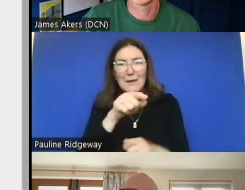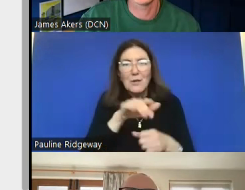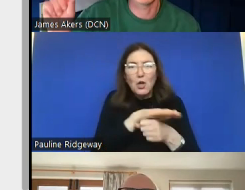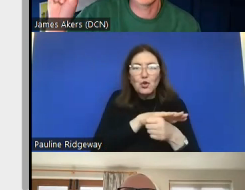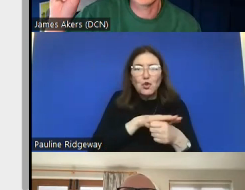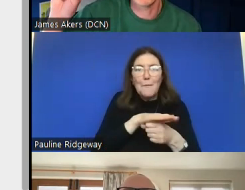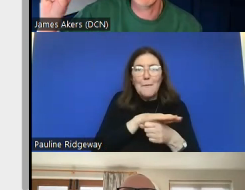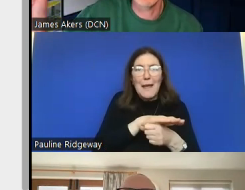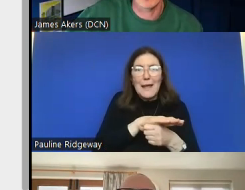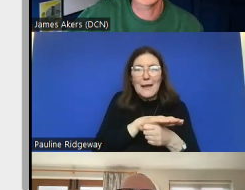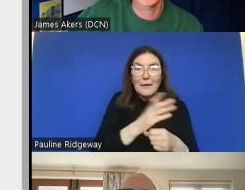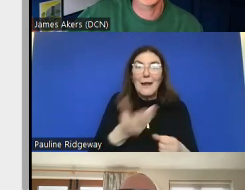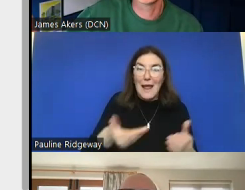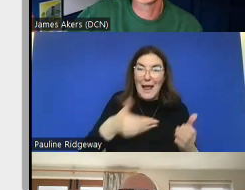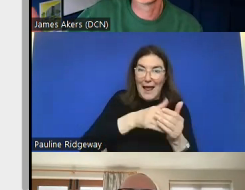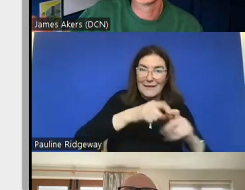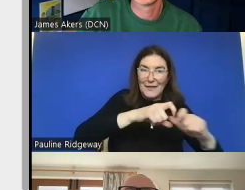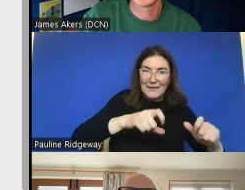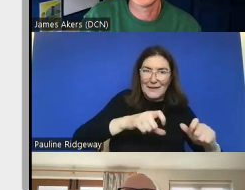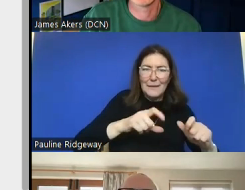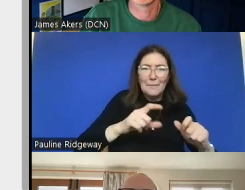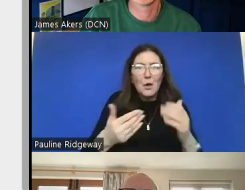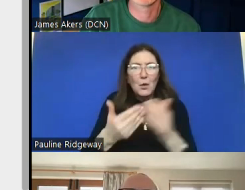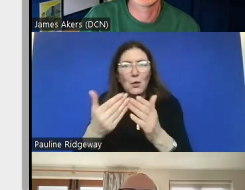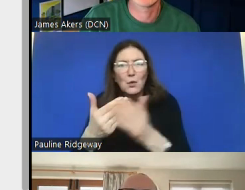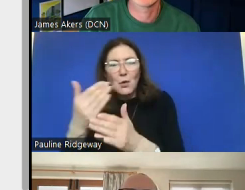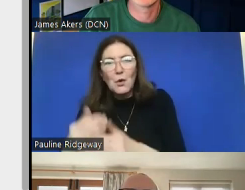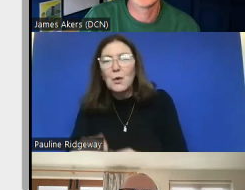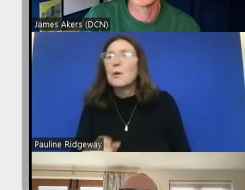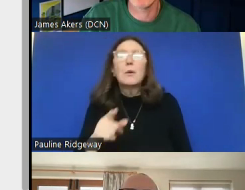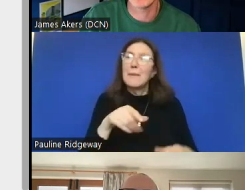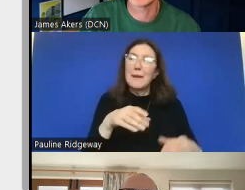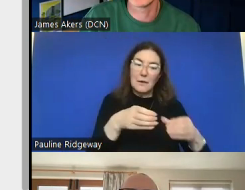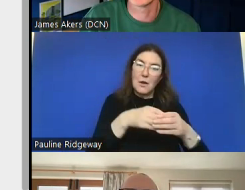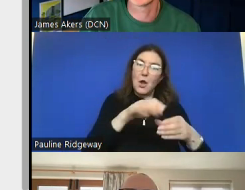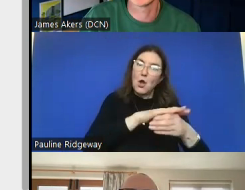The URL might change, but the domain itself shouldn't change.